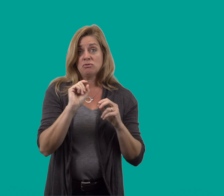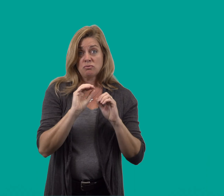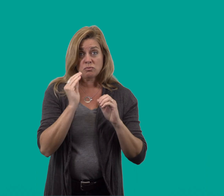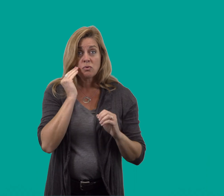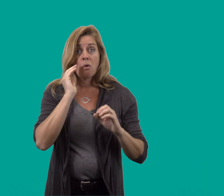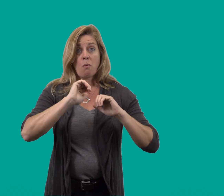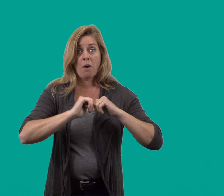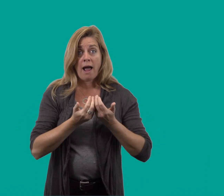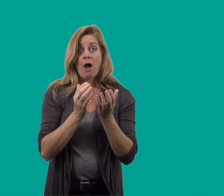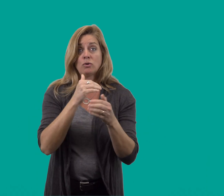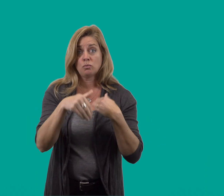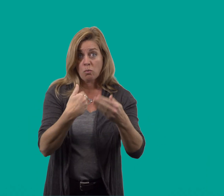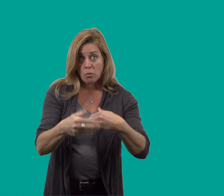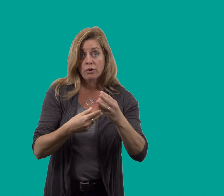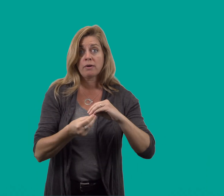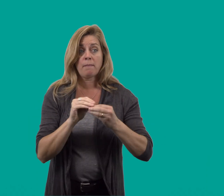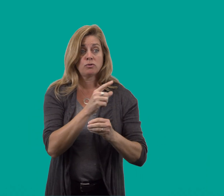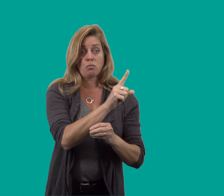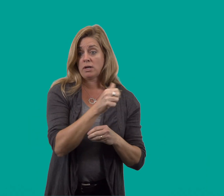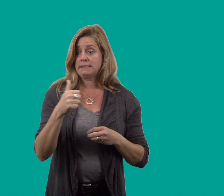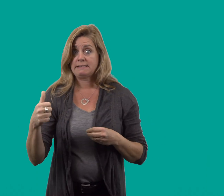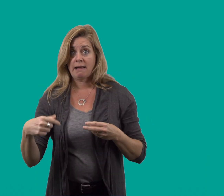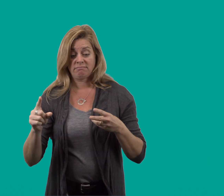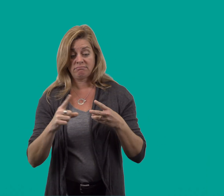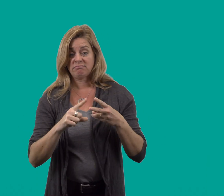need to know how to order numbers from 1 to 10